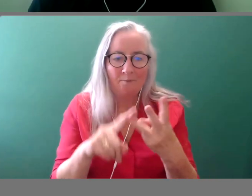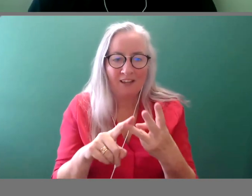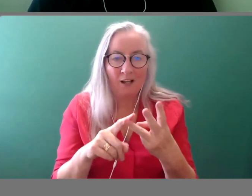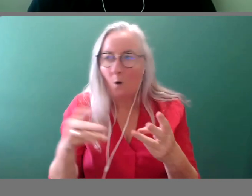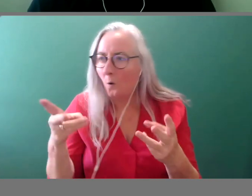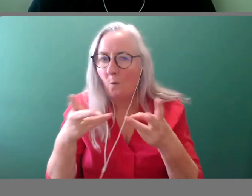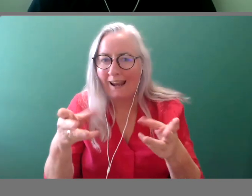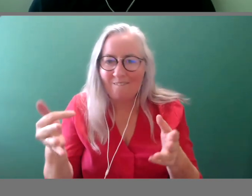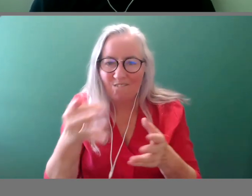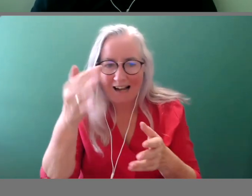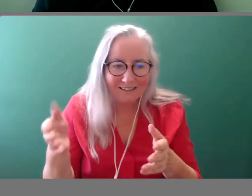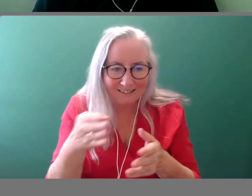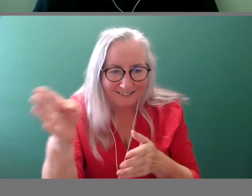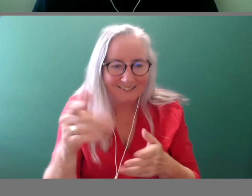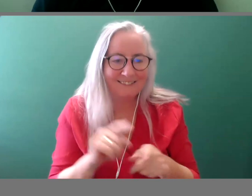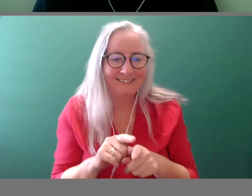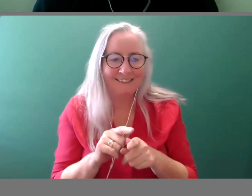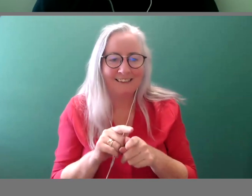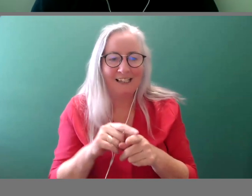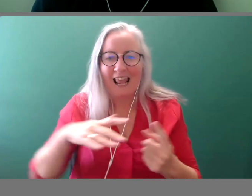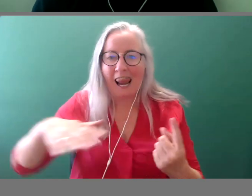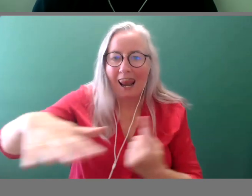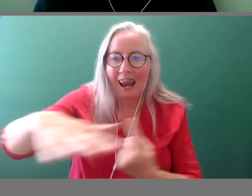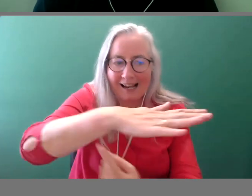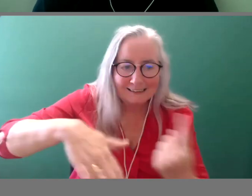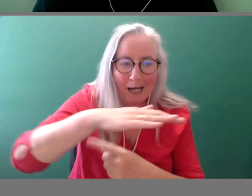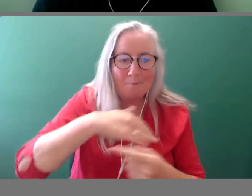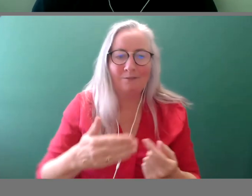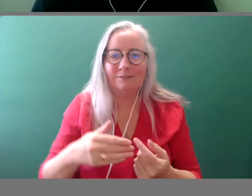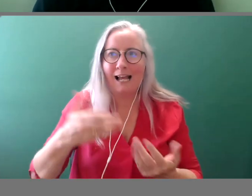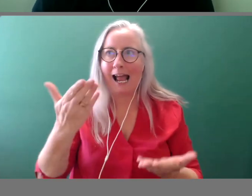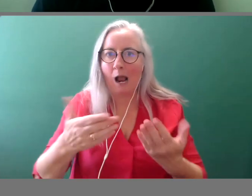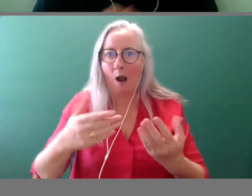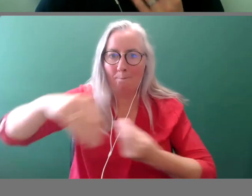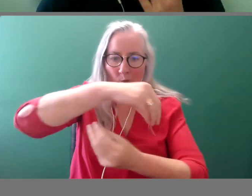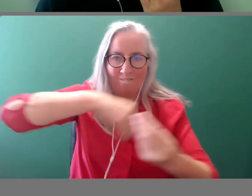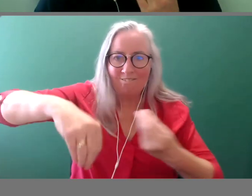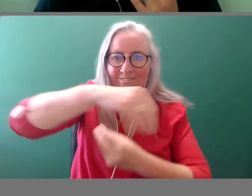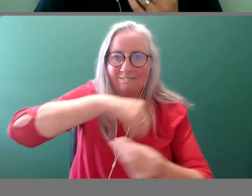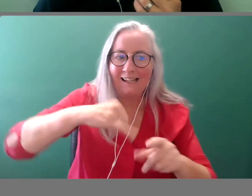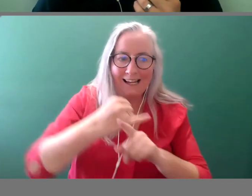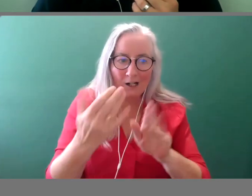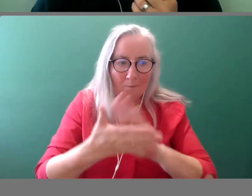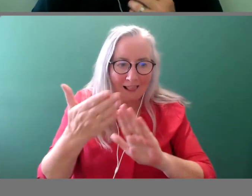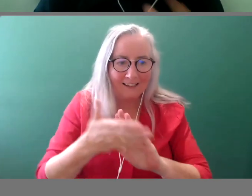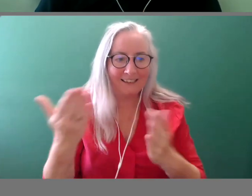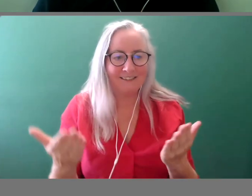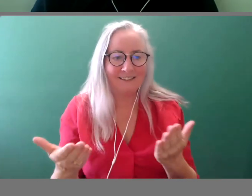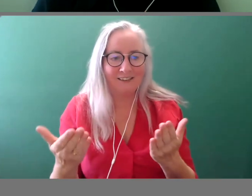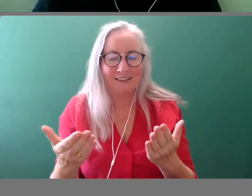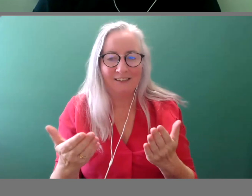landscape and circulation within the buildings of the heritage building, it covers interpretative